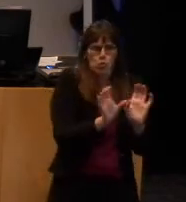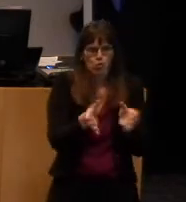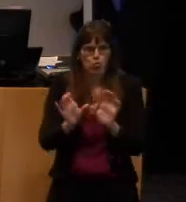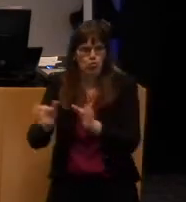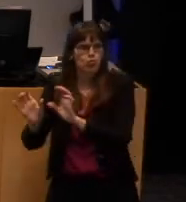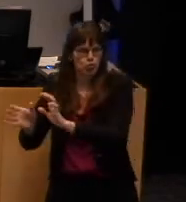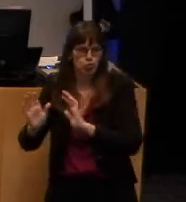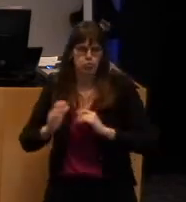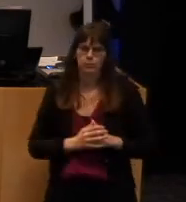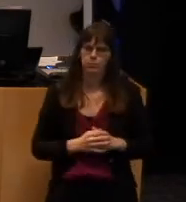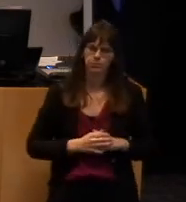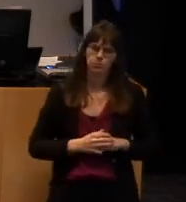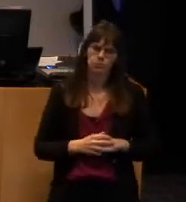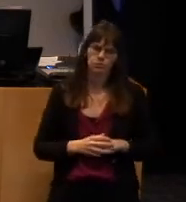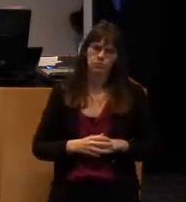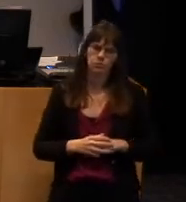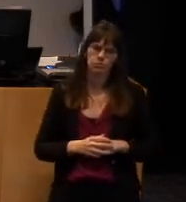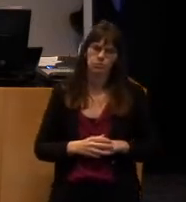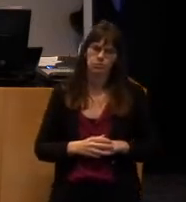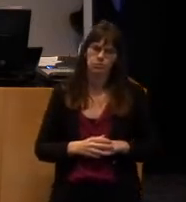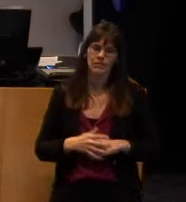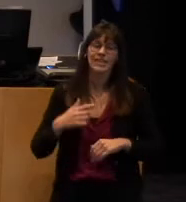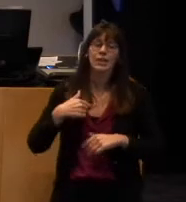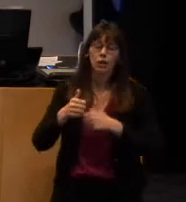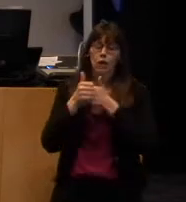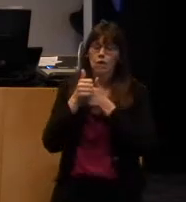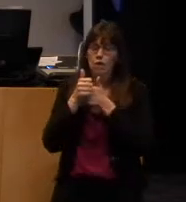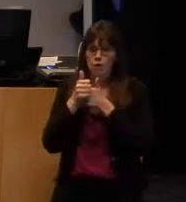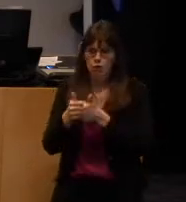And my study draws on the classification as proposed by Pöchhacker